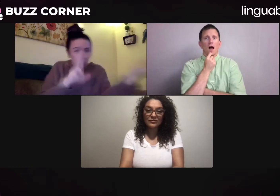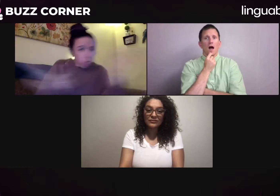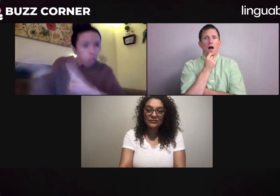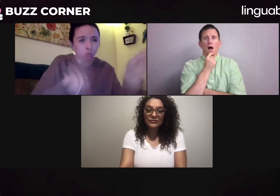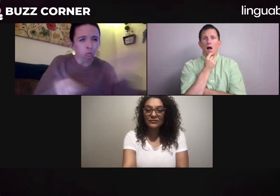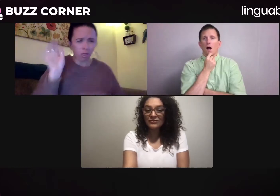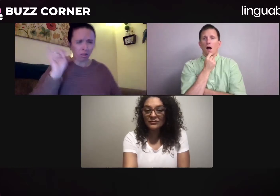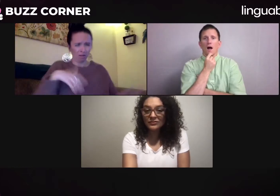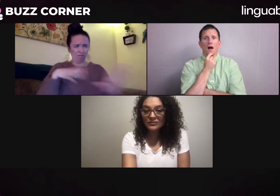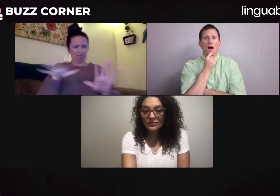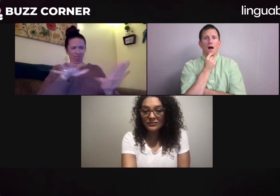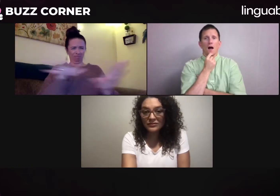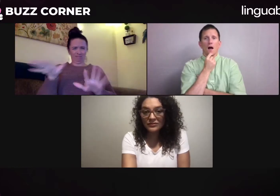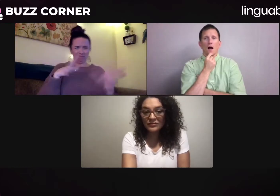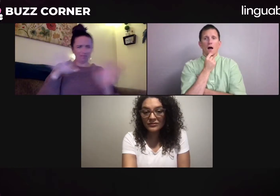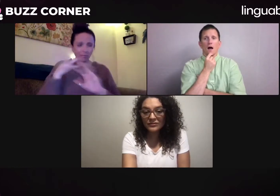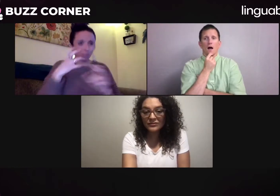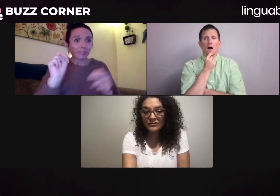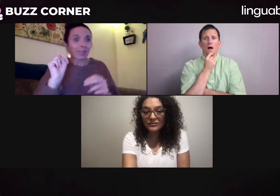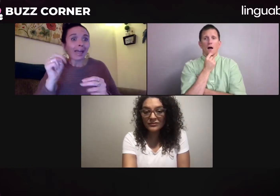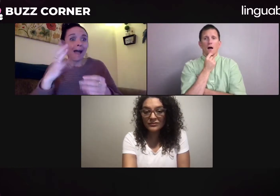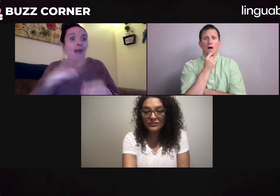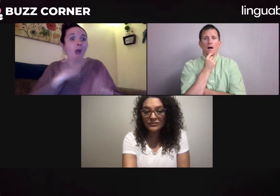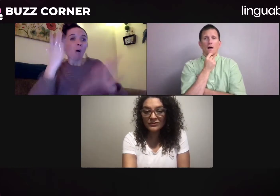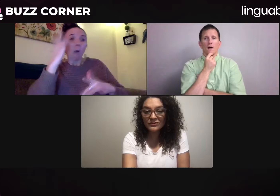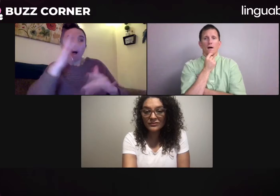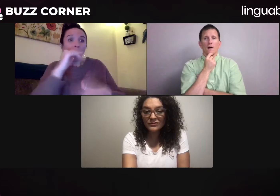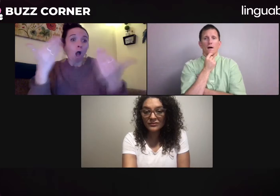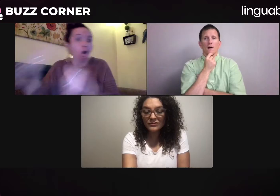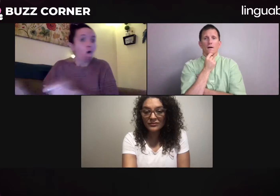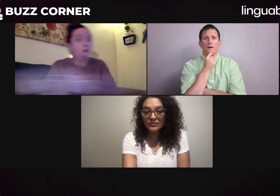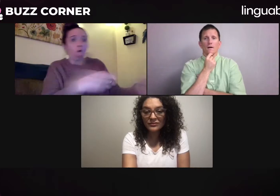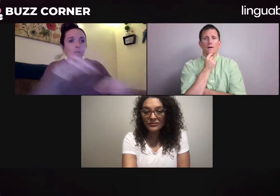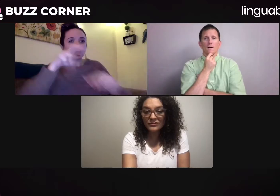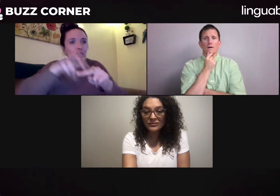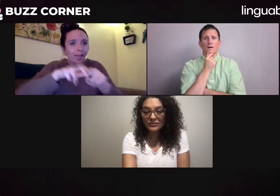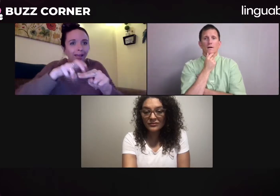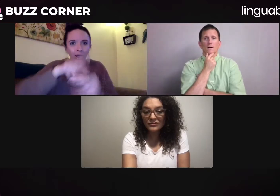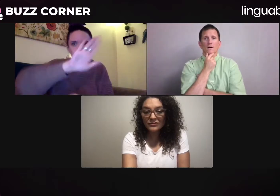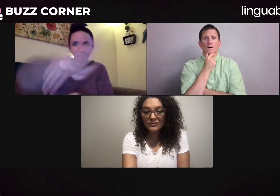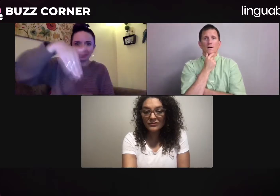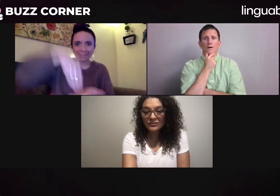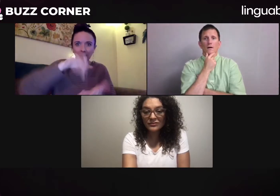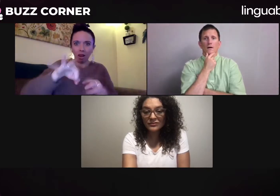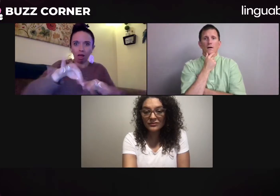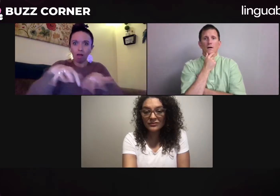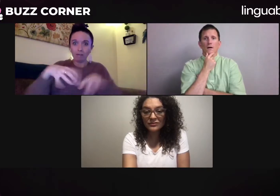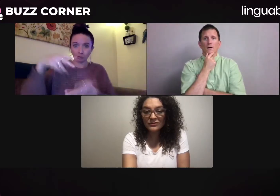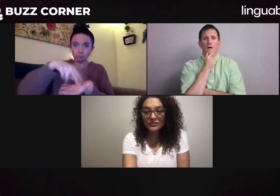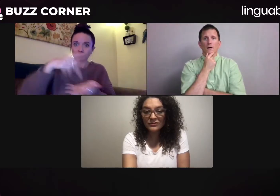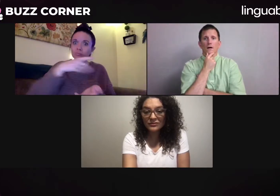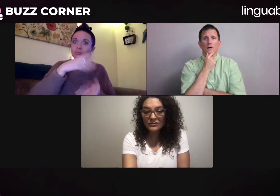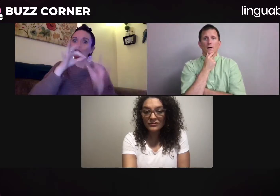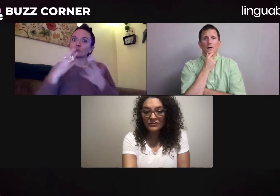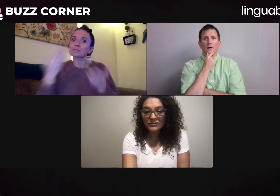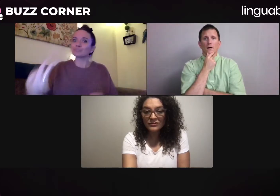because the interpreter was starting to interpret. But it really was very difficult to understand. There was just sort of a chair